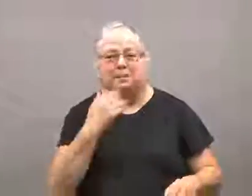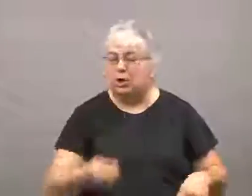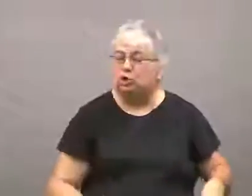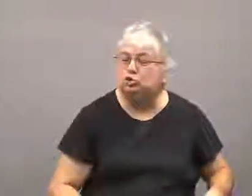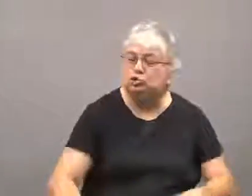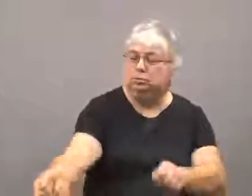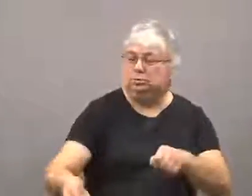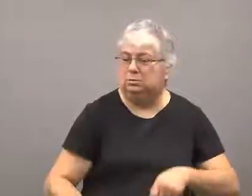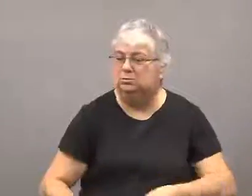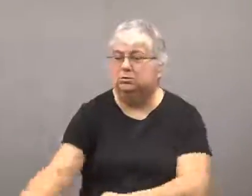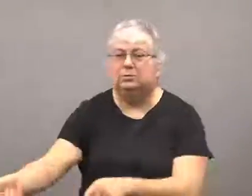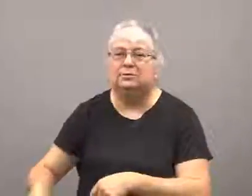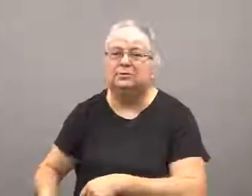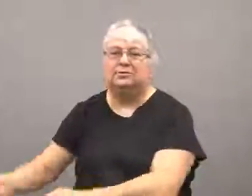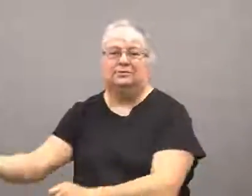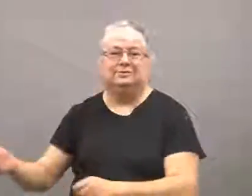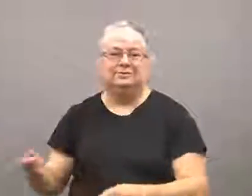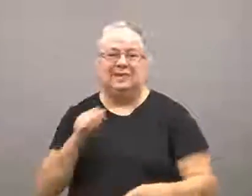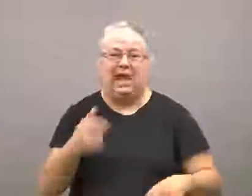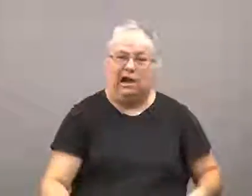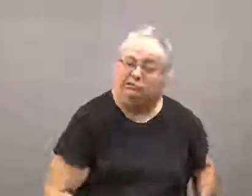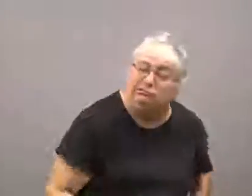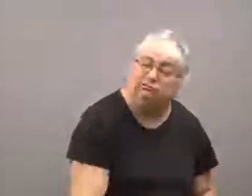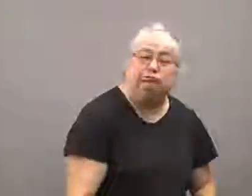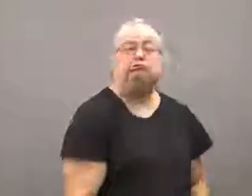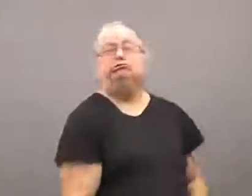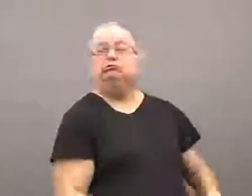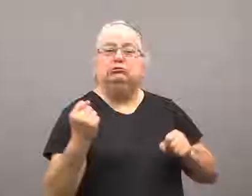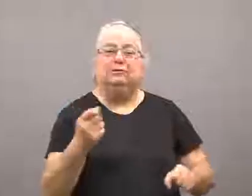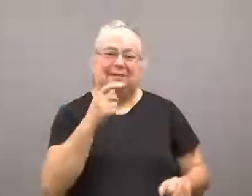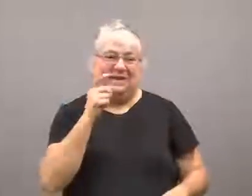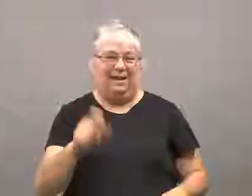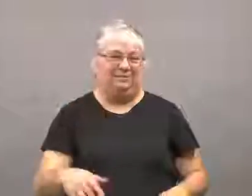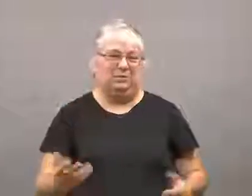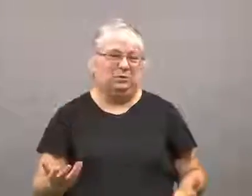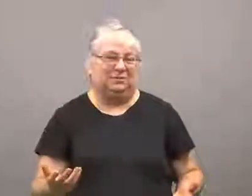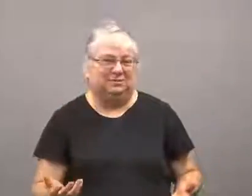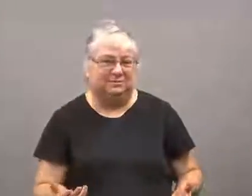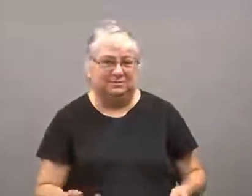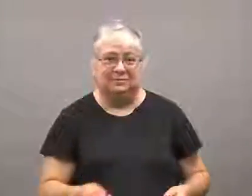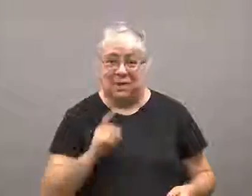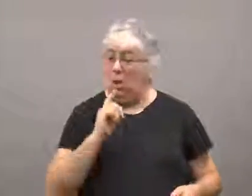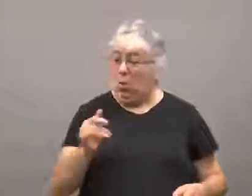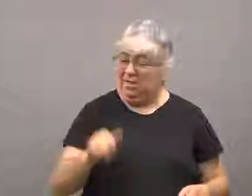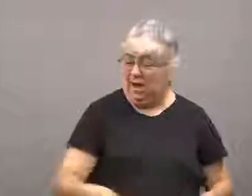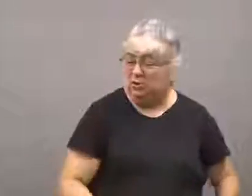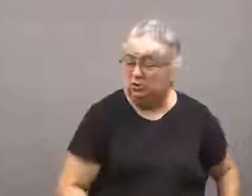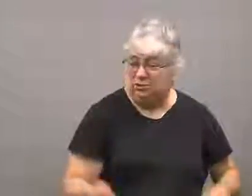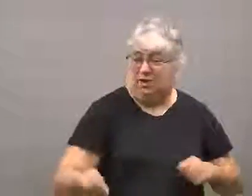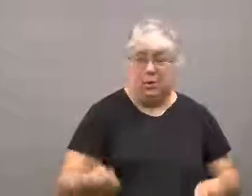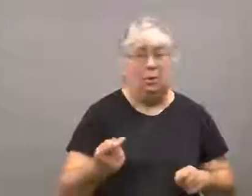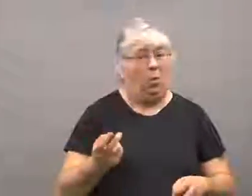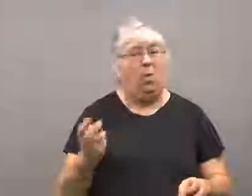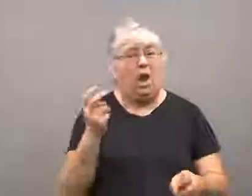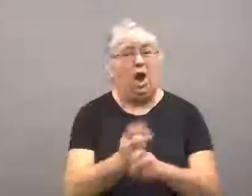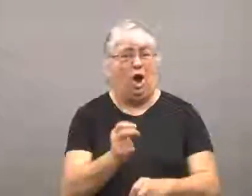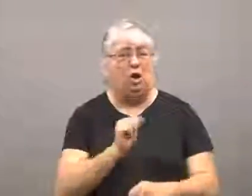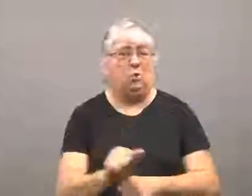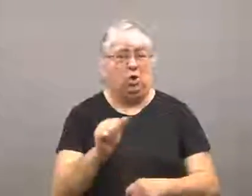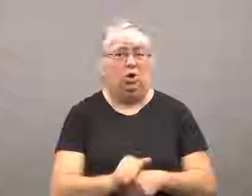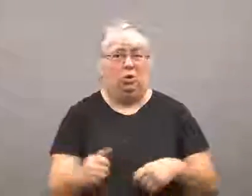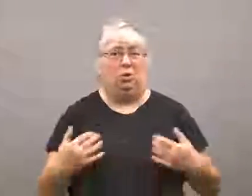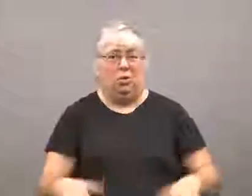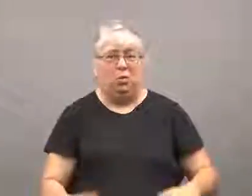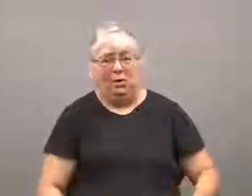Push the snow rather than lift it by the shovelful.